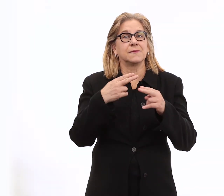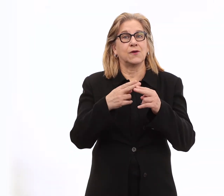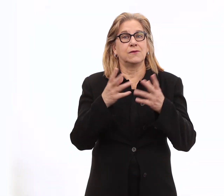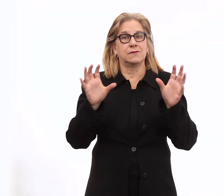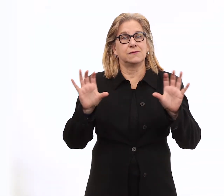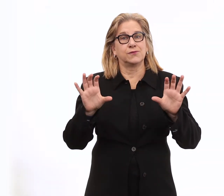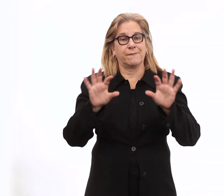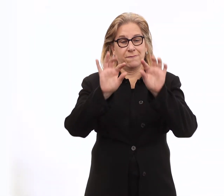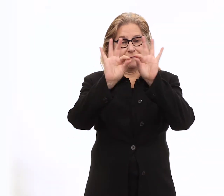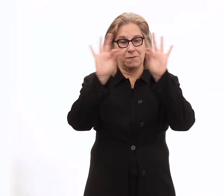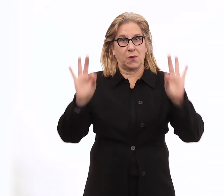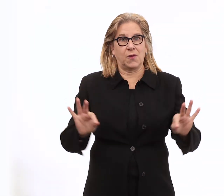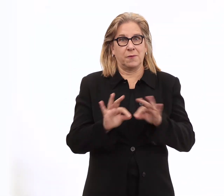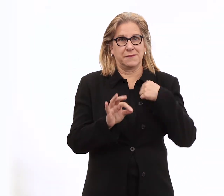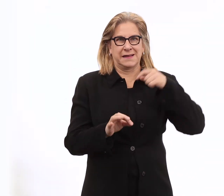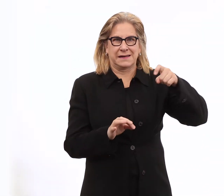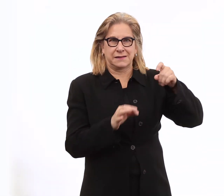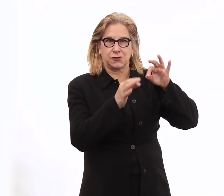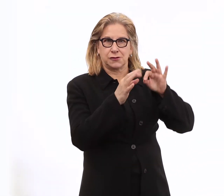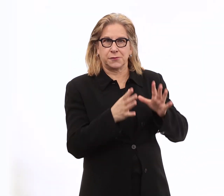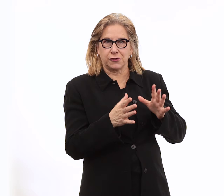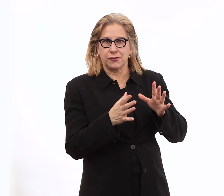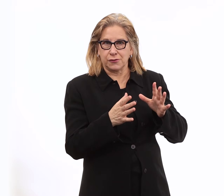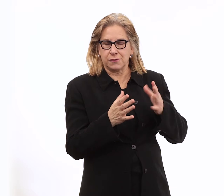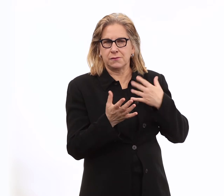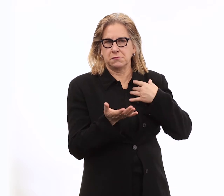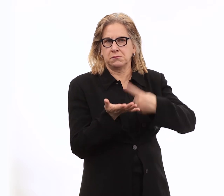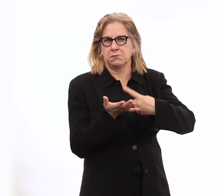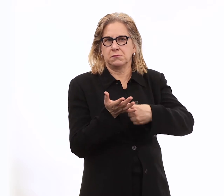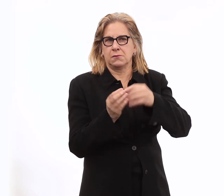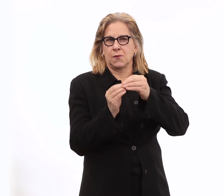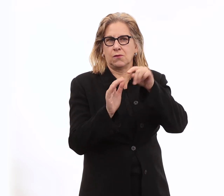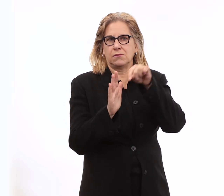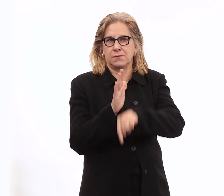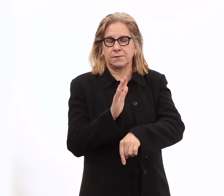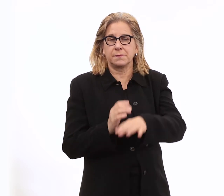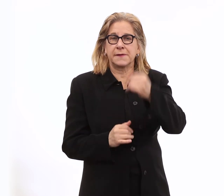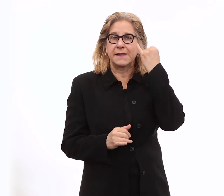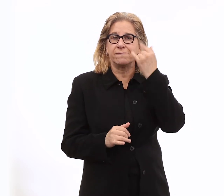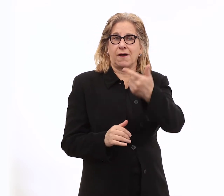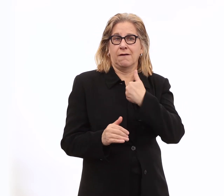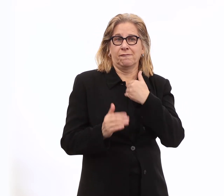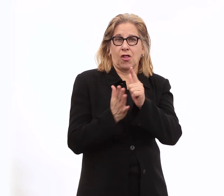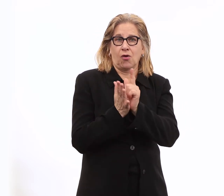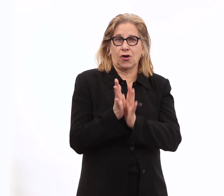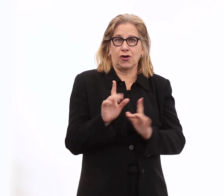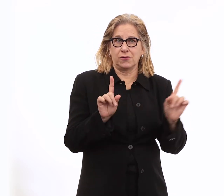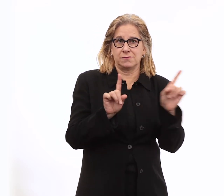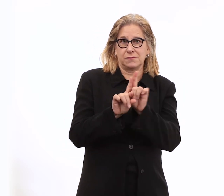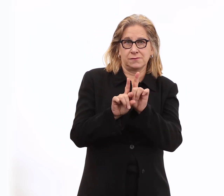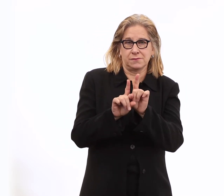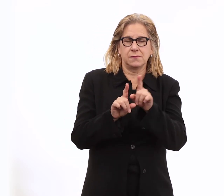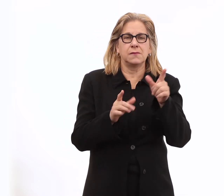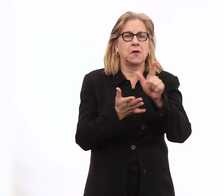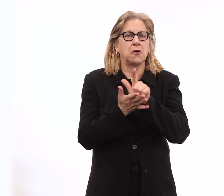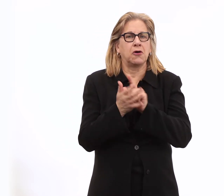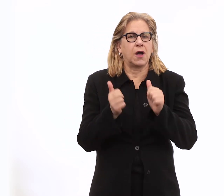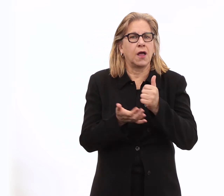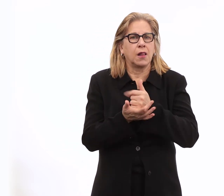Now let's discuss where to get help with the form. If a lawyer is representing you, your lawyer can help you complete the form.